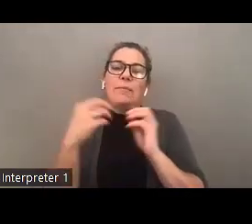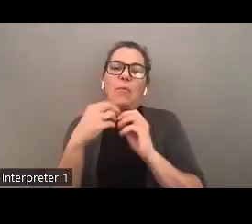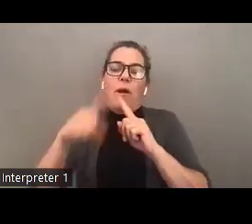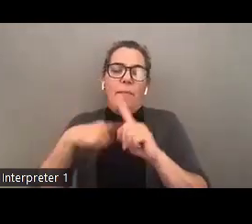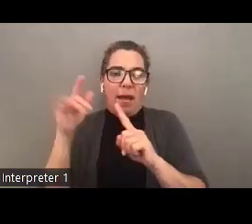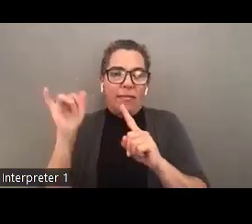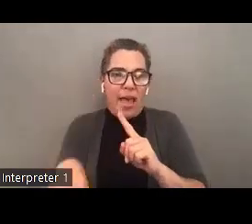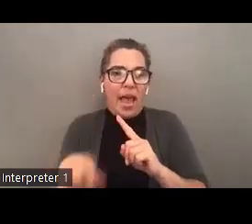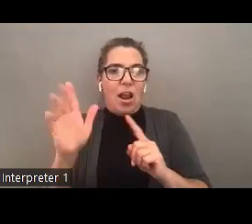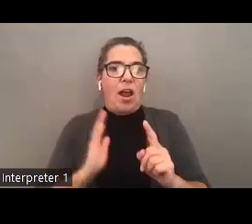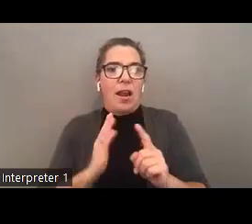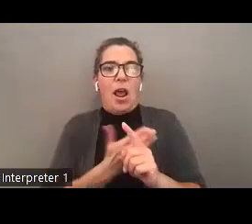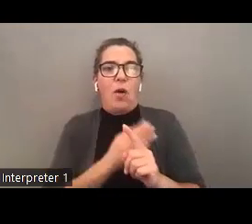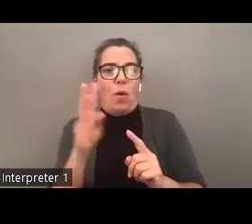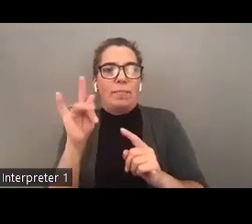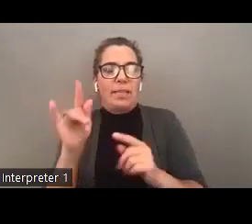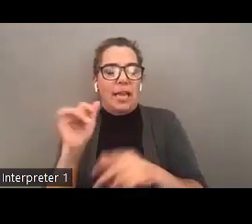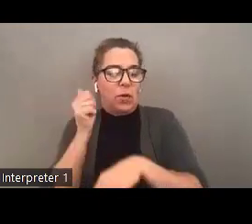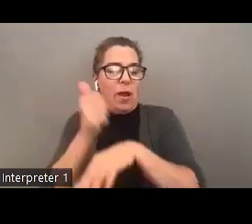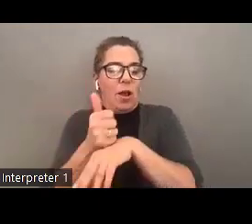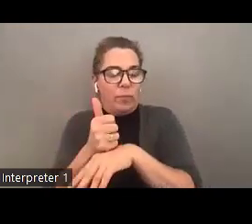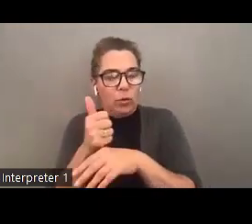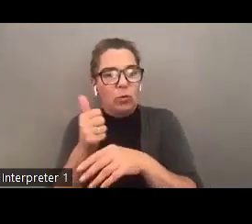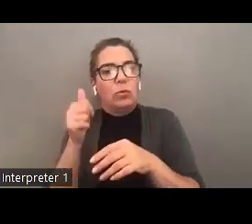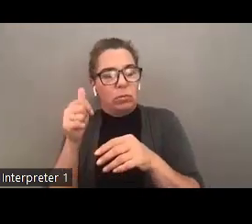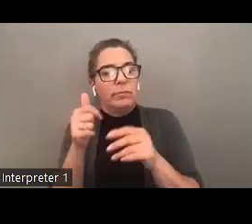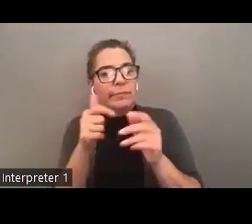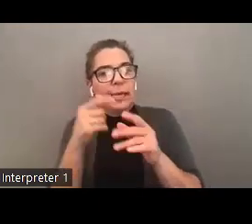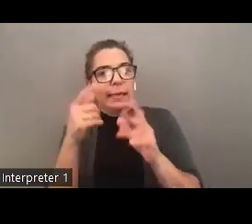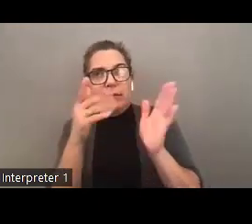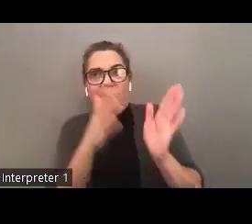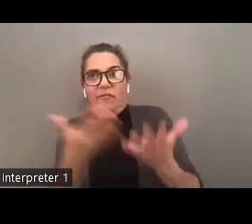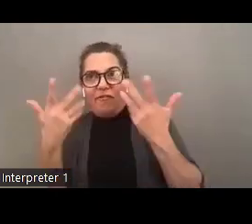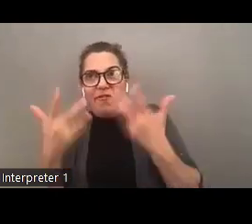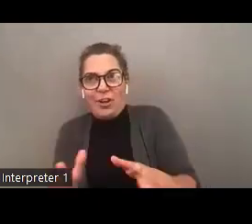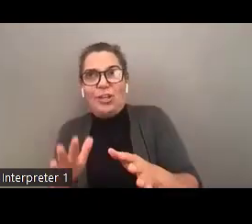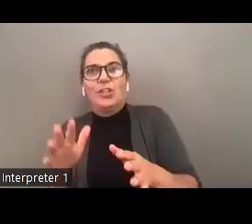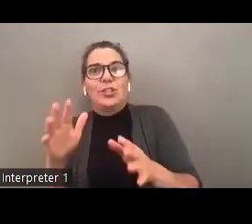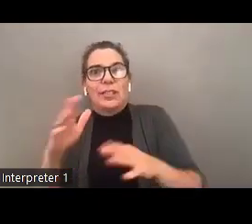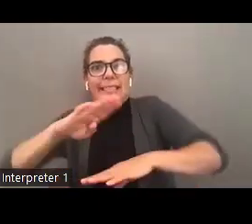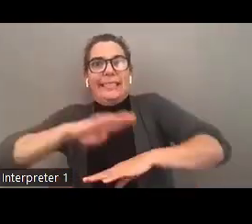for helping you complete the elements of the DMS plan to meet specific GDS policy expectations.